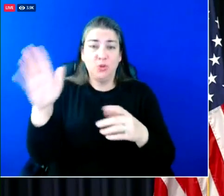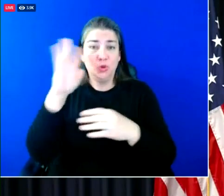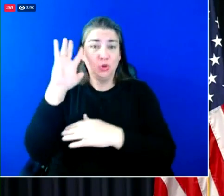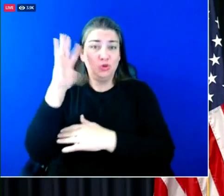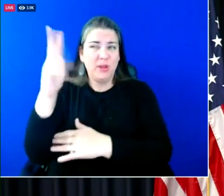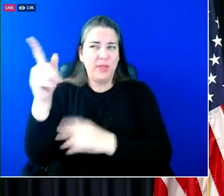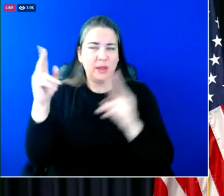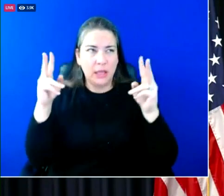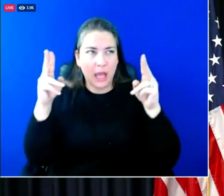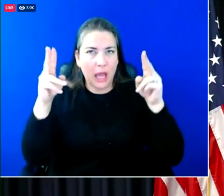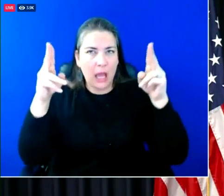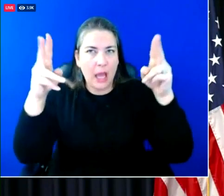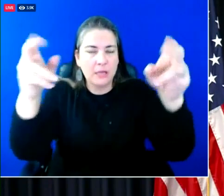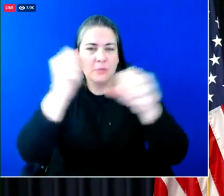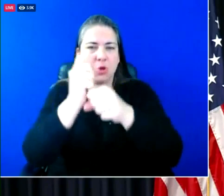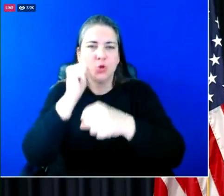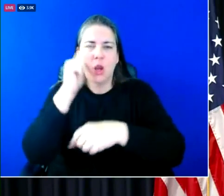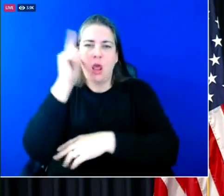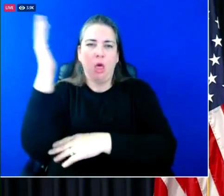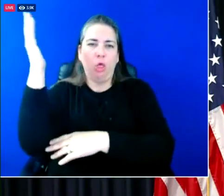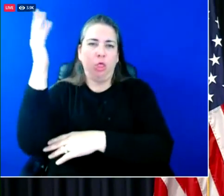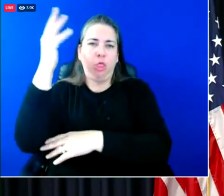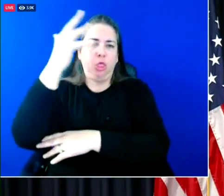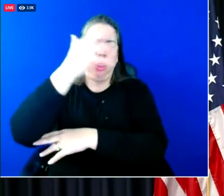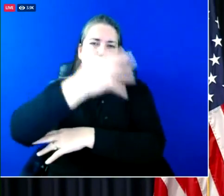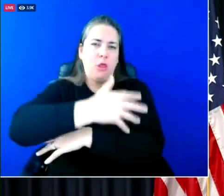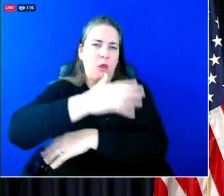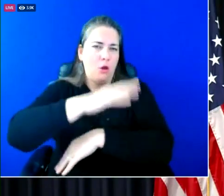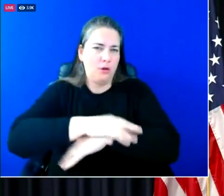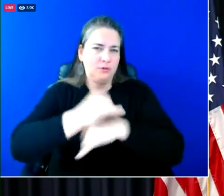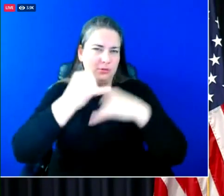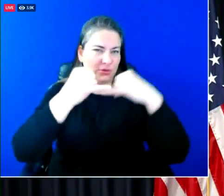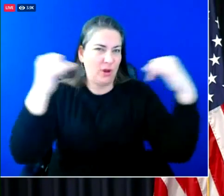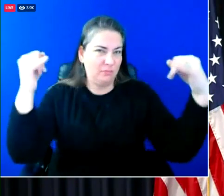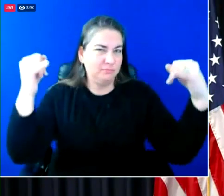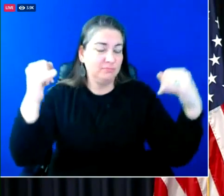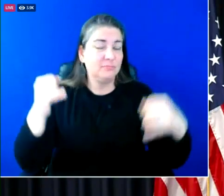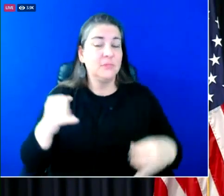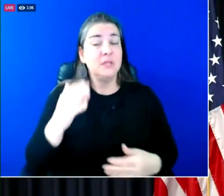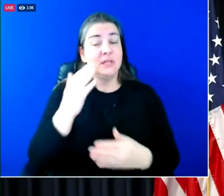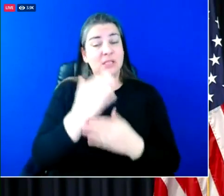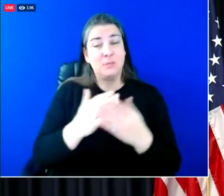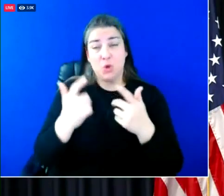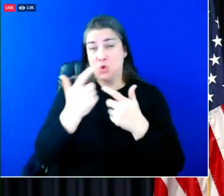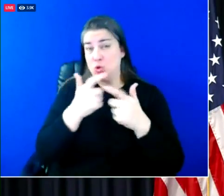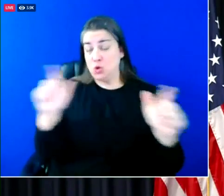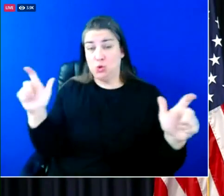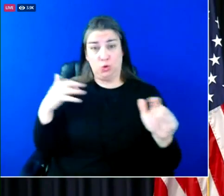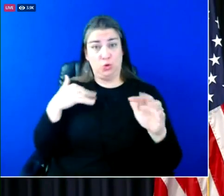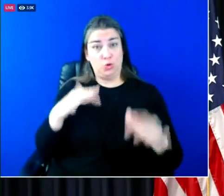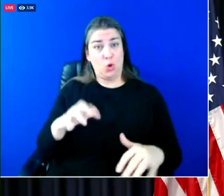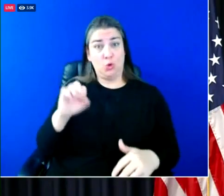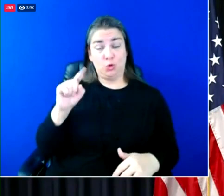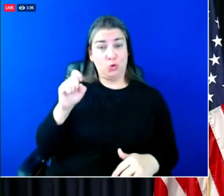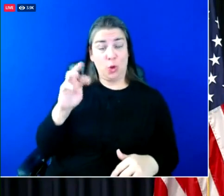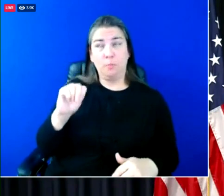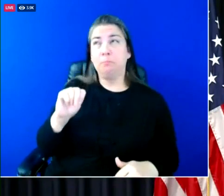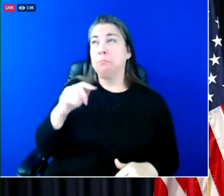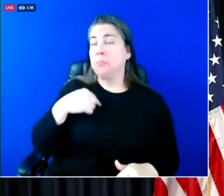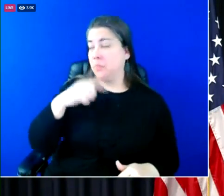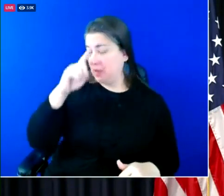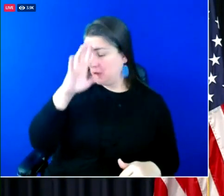some of the major, uh, snowstorms that we've had. I can cite the 2015 storm.